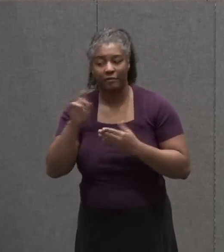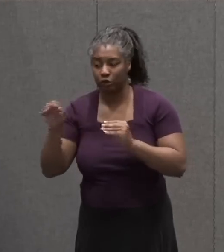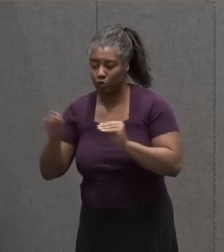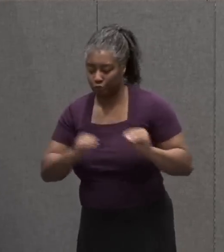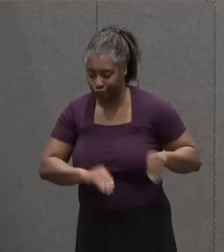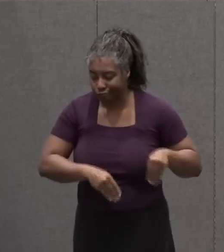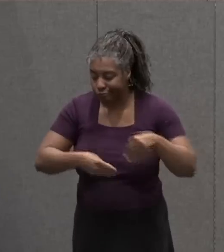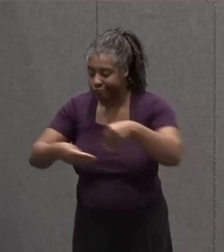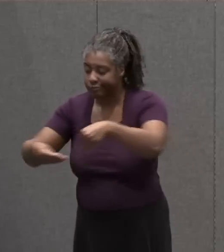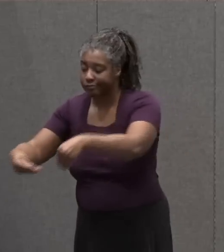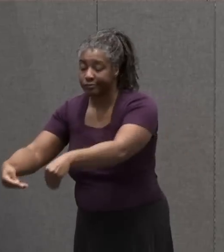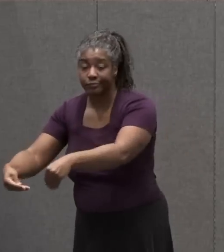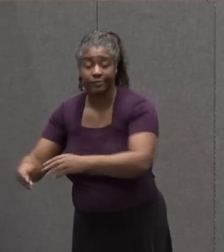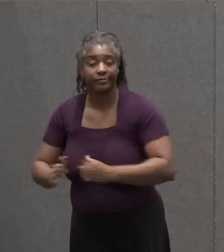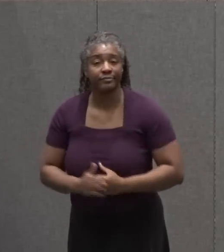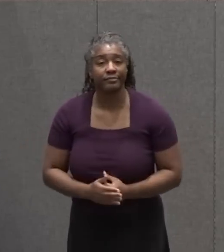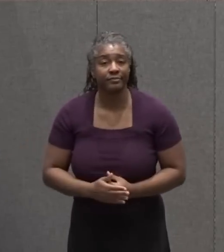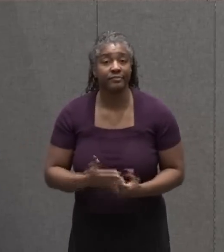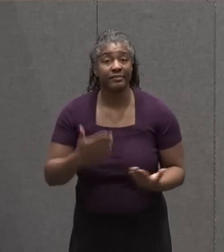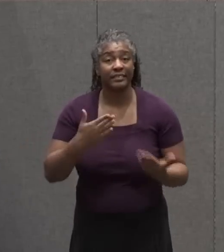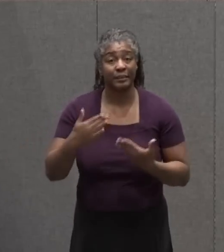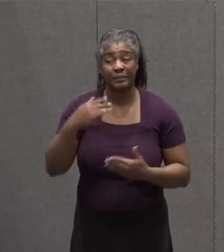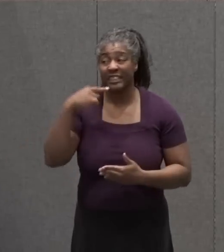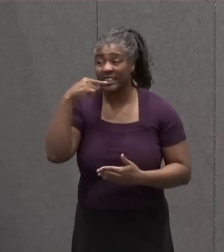to help others where you are get ready for the day.